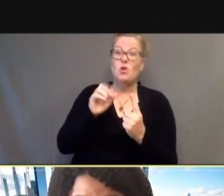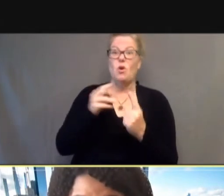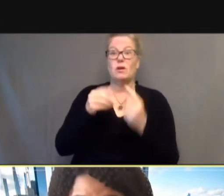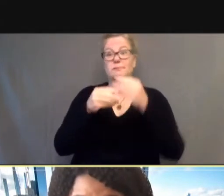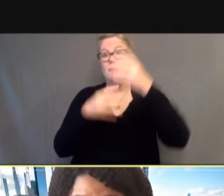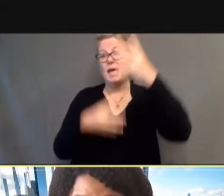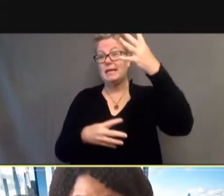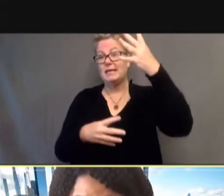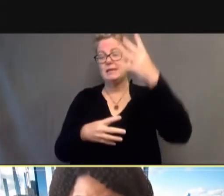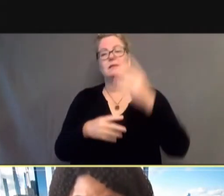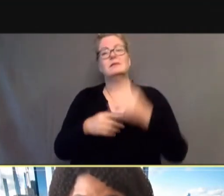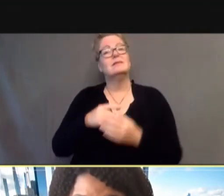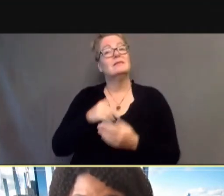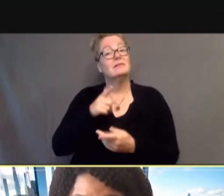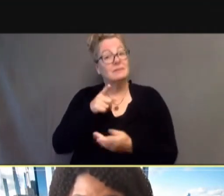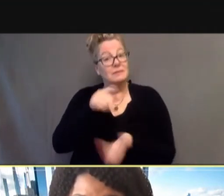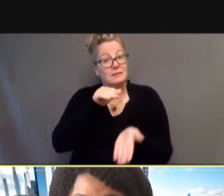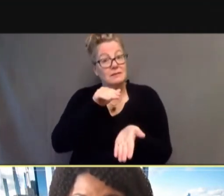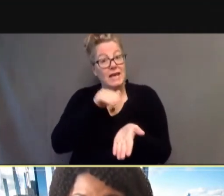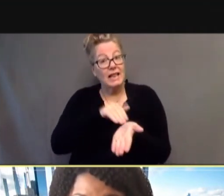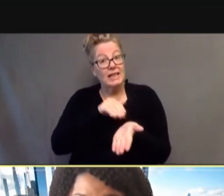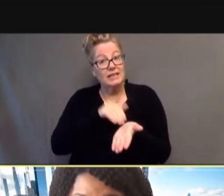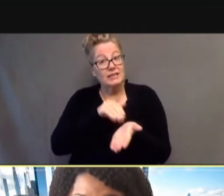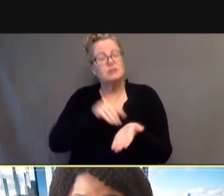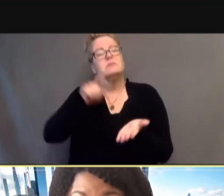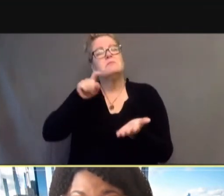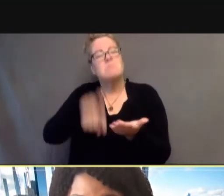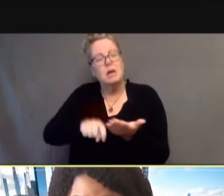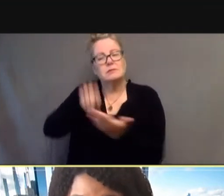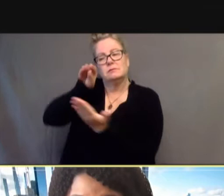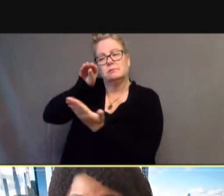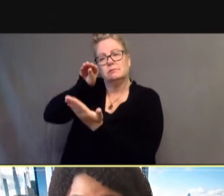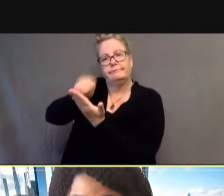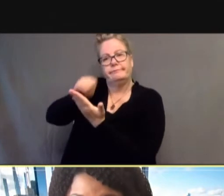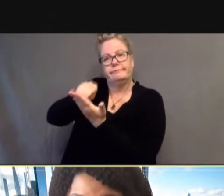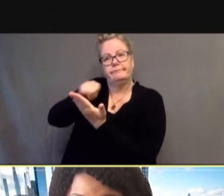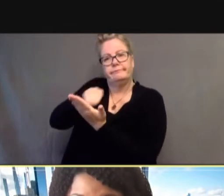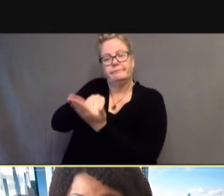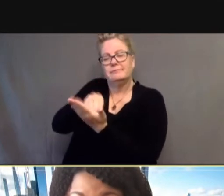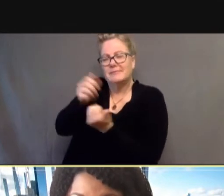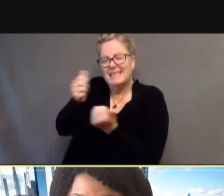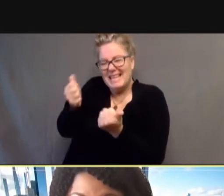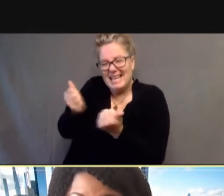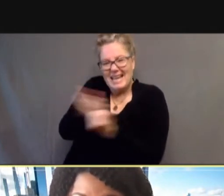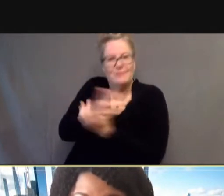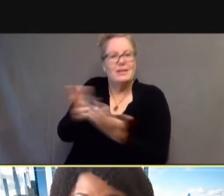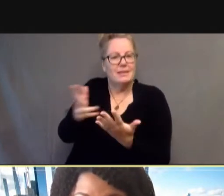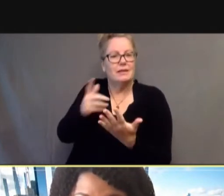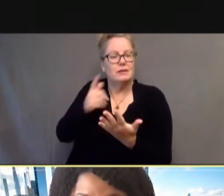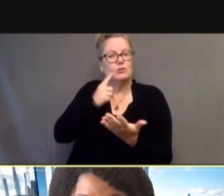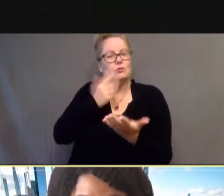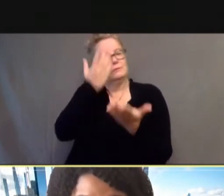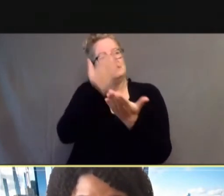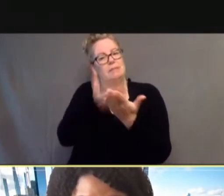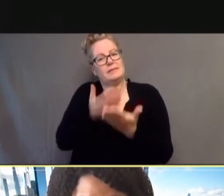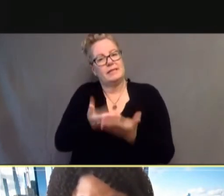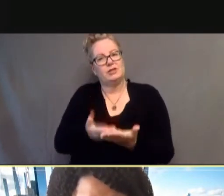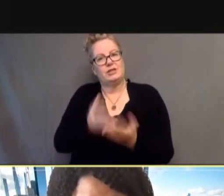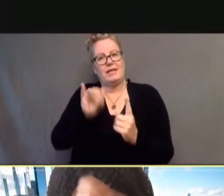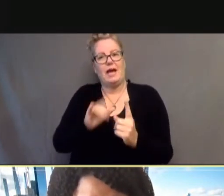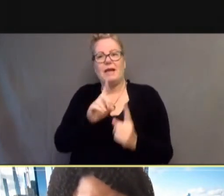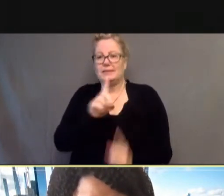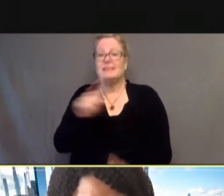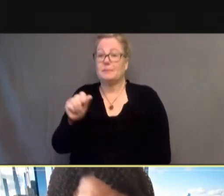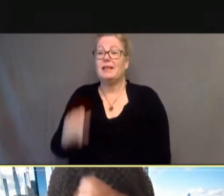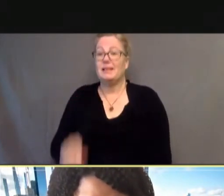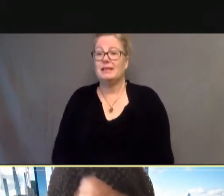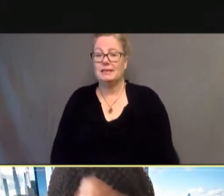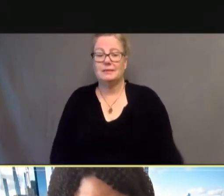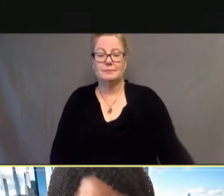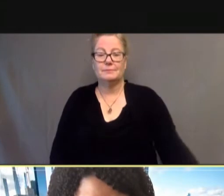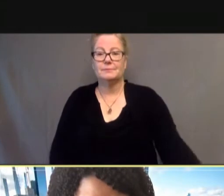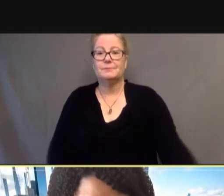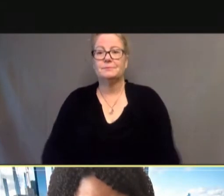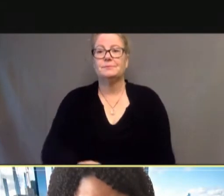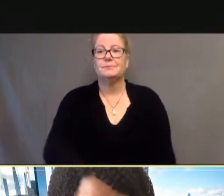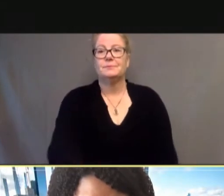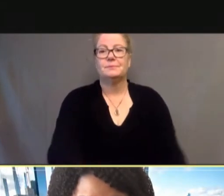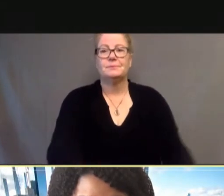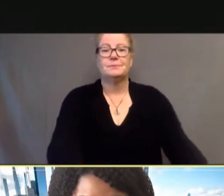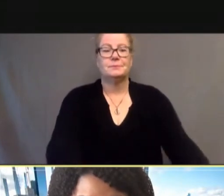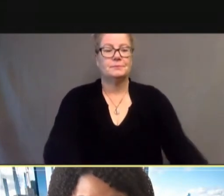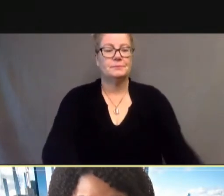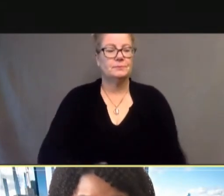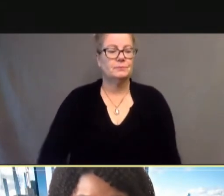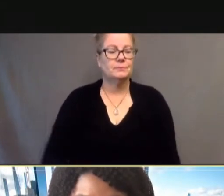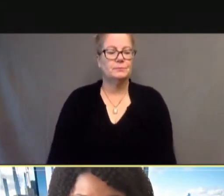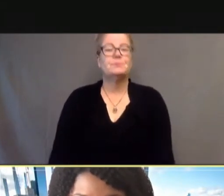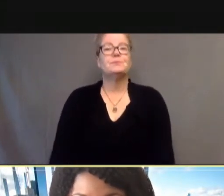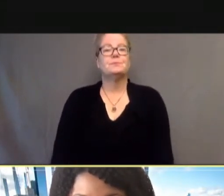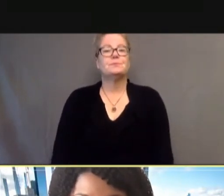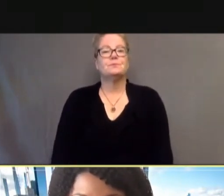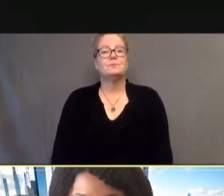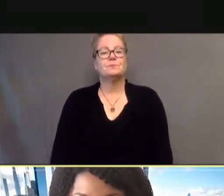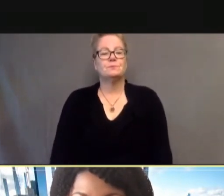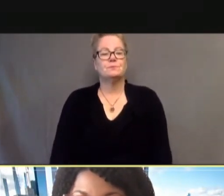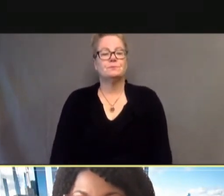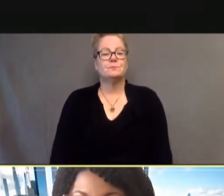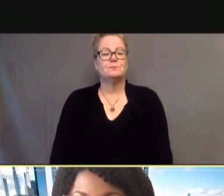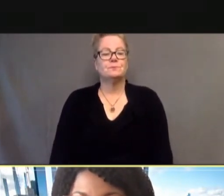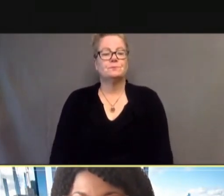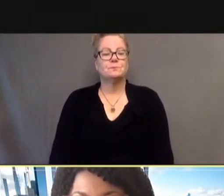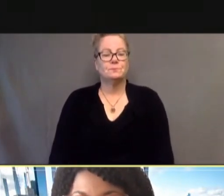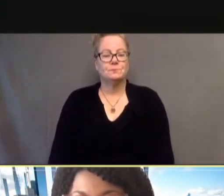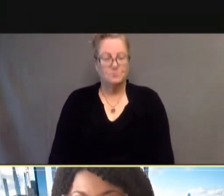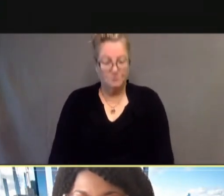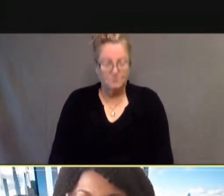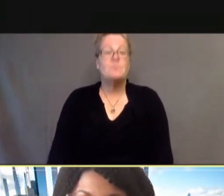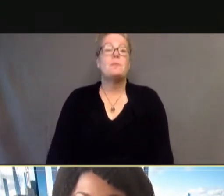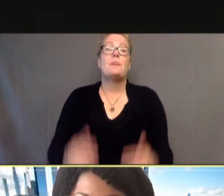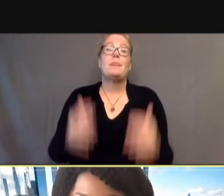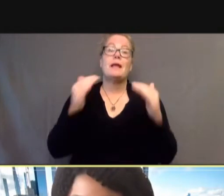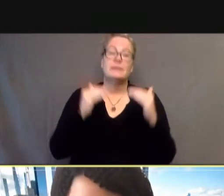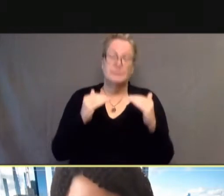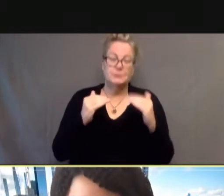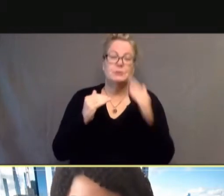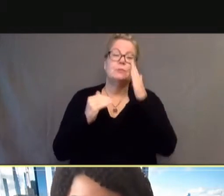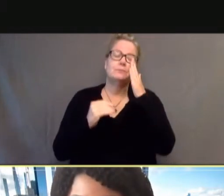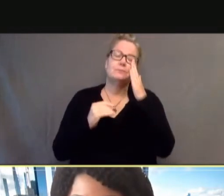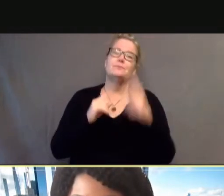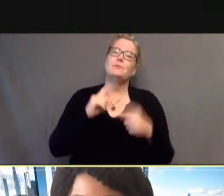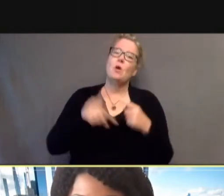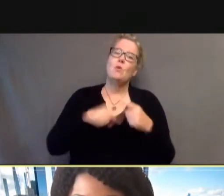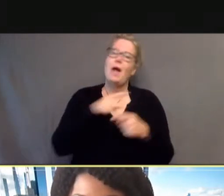in the documentation that is created to substantiate the disability. When you're thinking of disability,